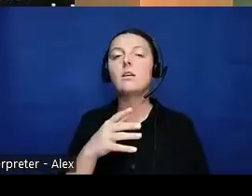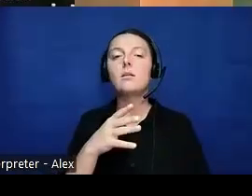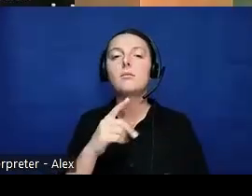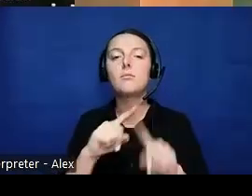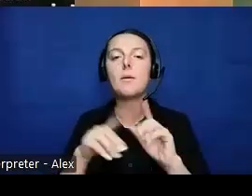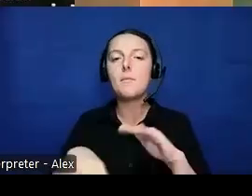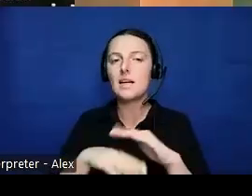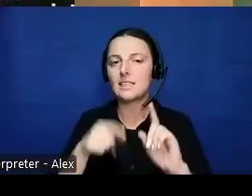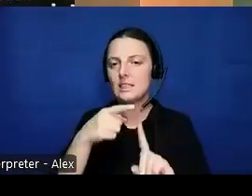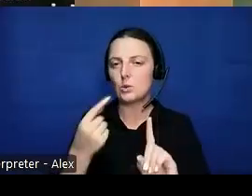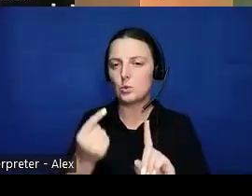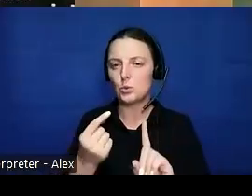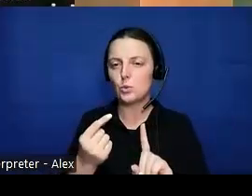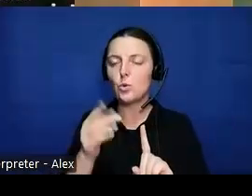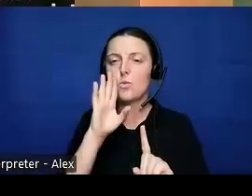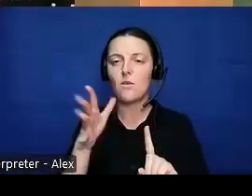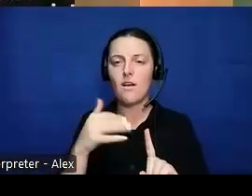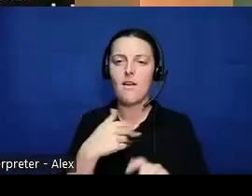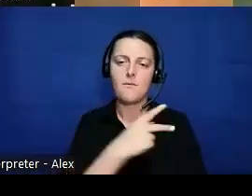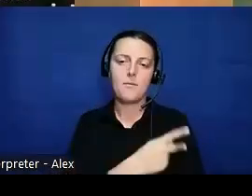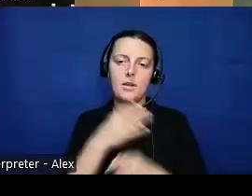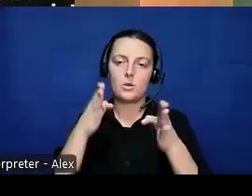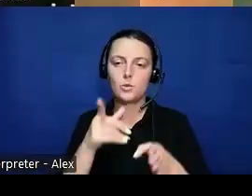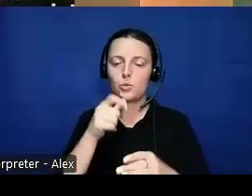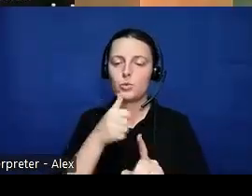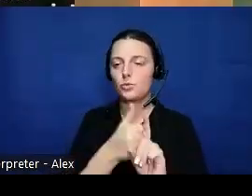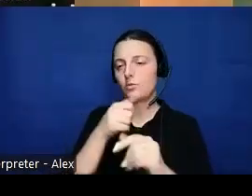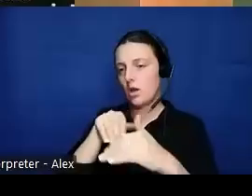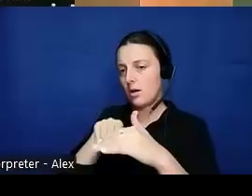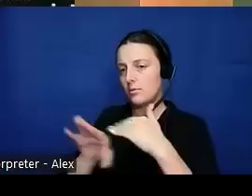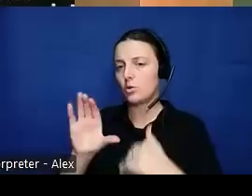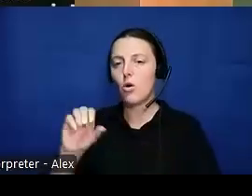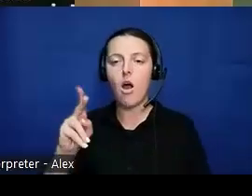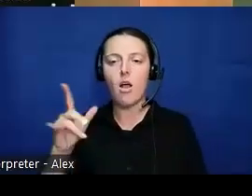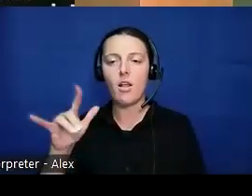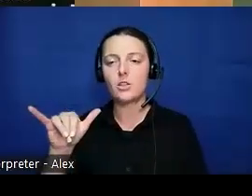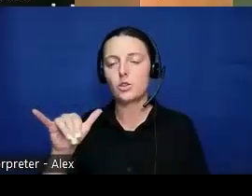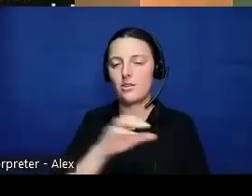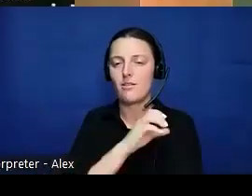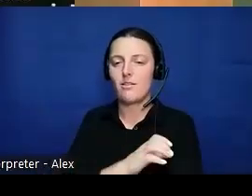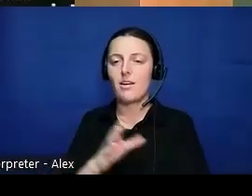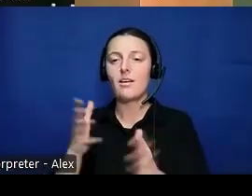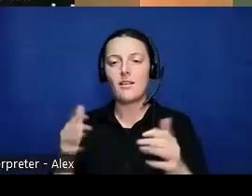patient who comes into the oncology clinic with depression and the oncologist says okay